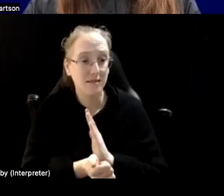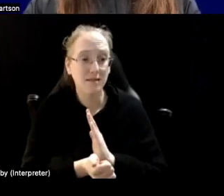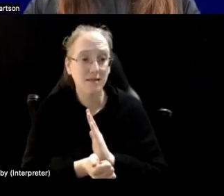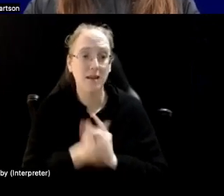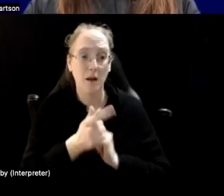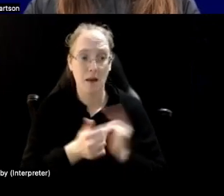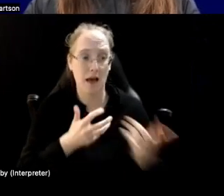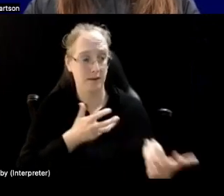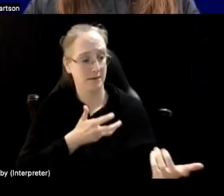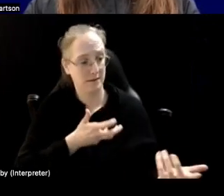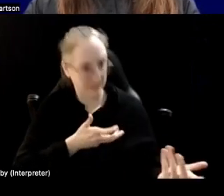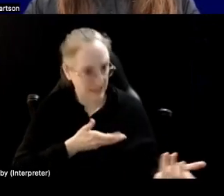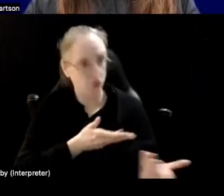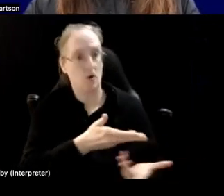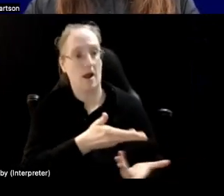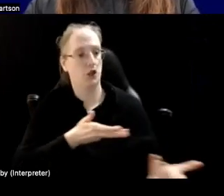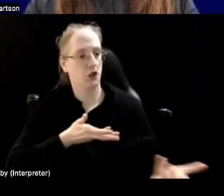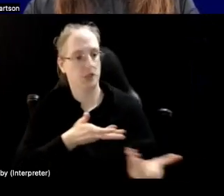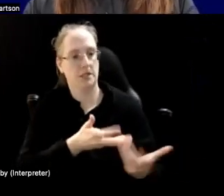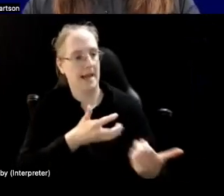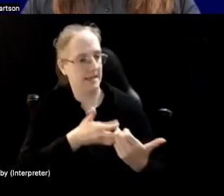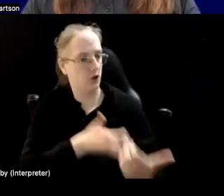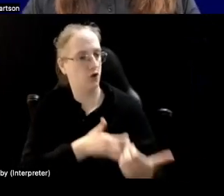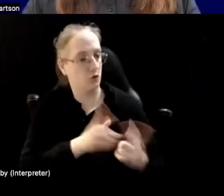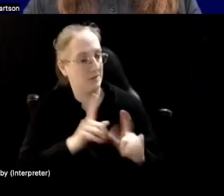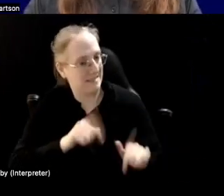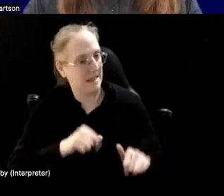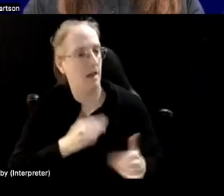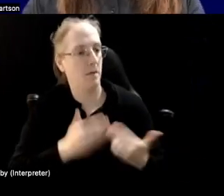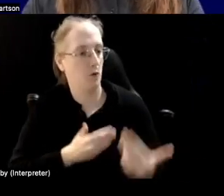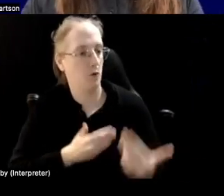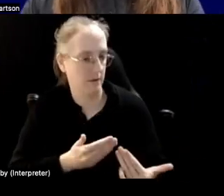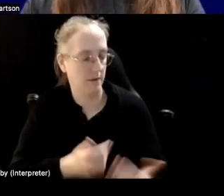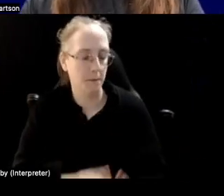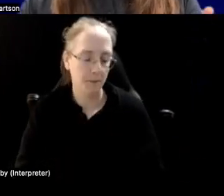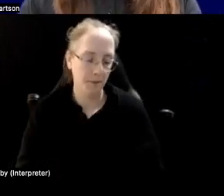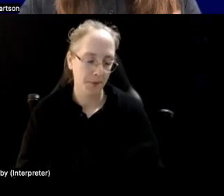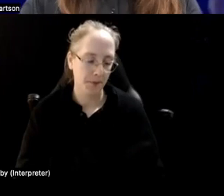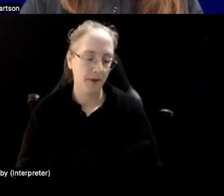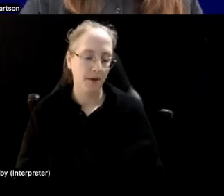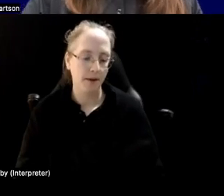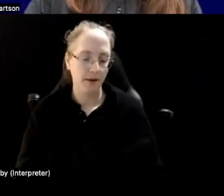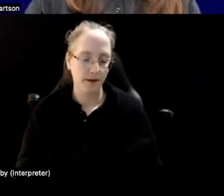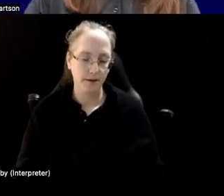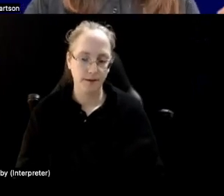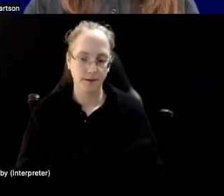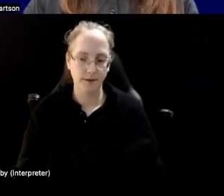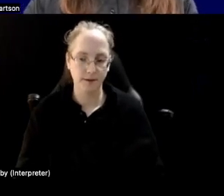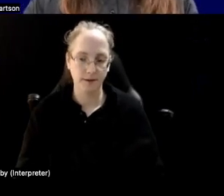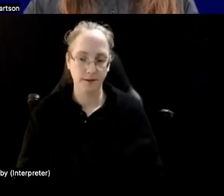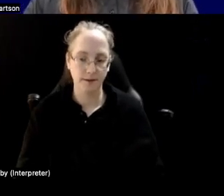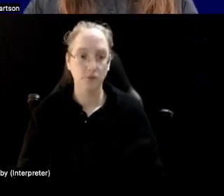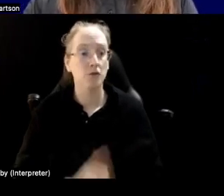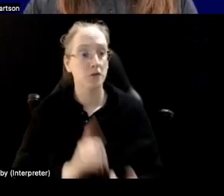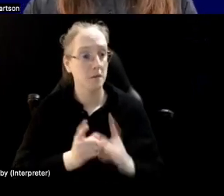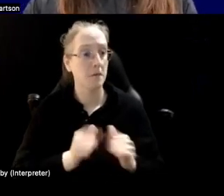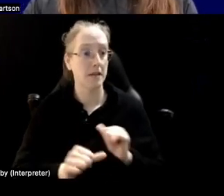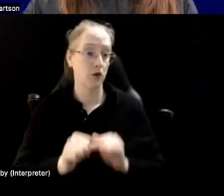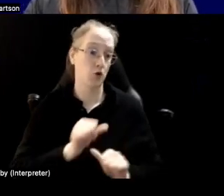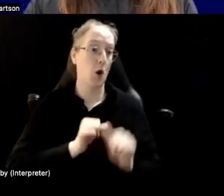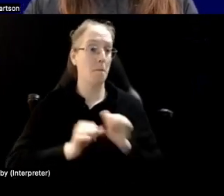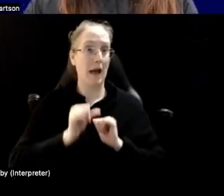and to initiate. So, sometimes you kind of have to go back to these beginnings and these principles